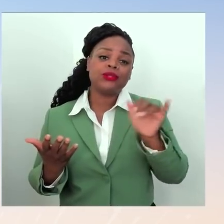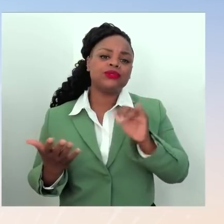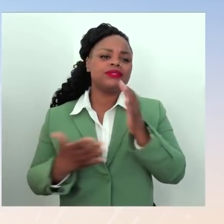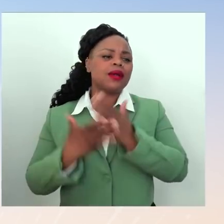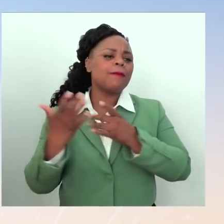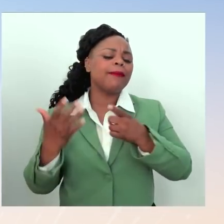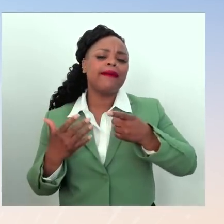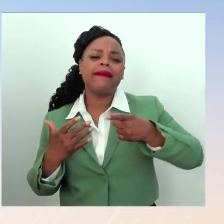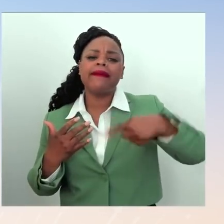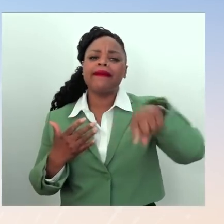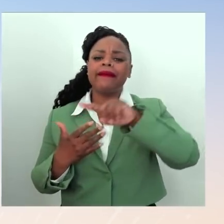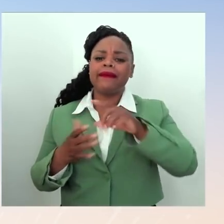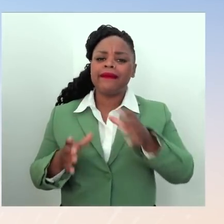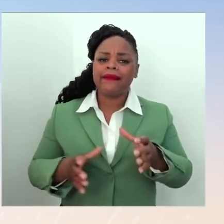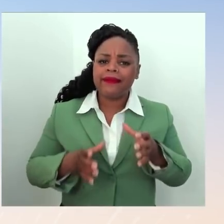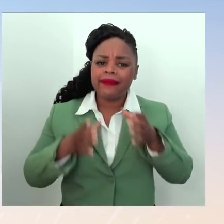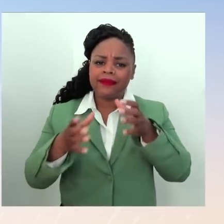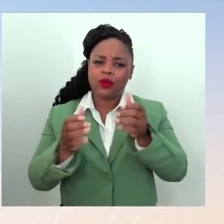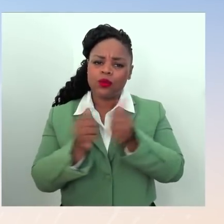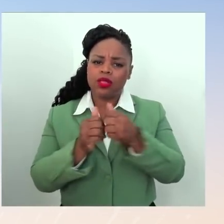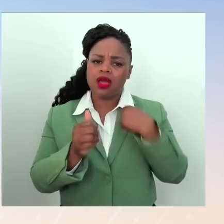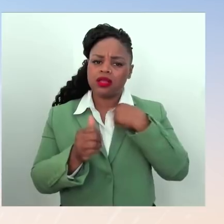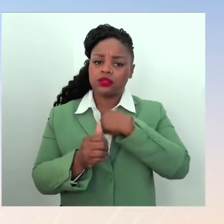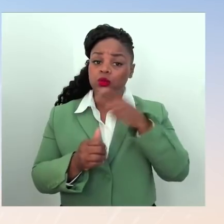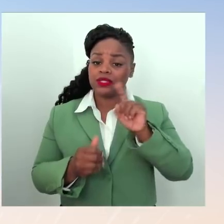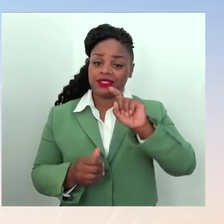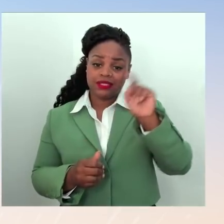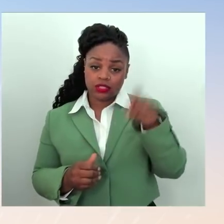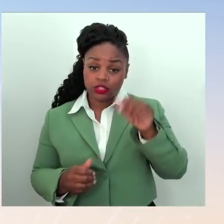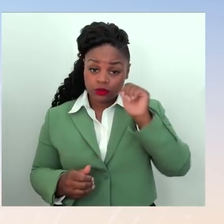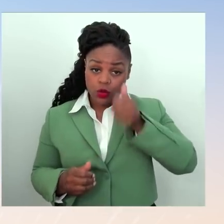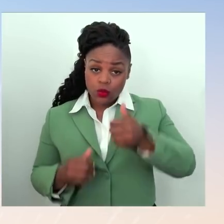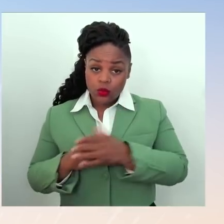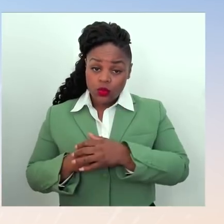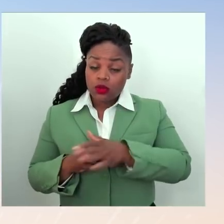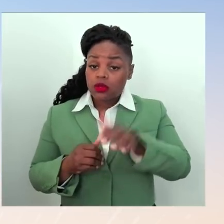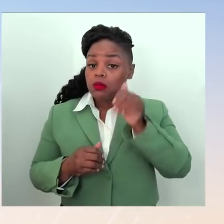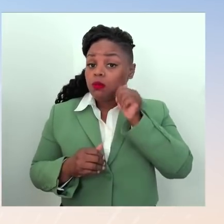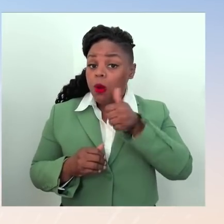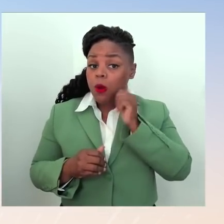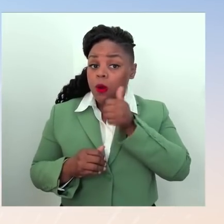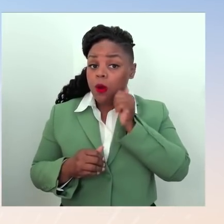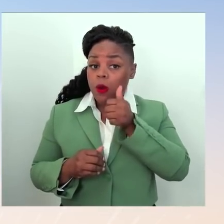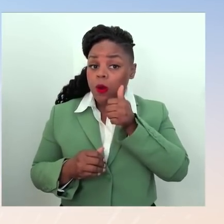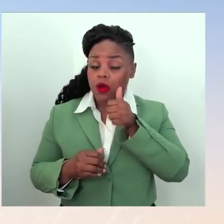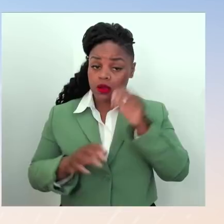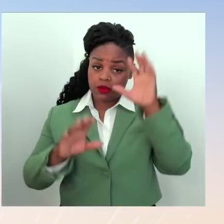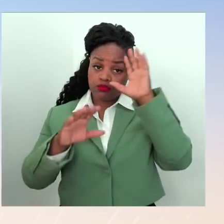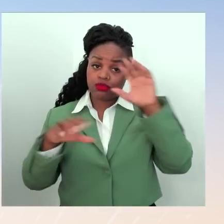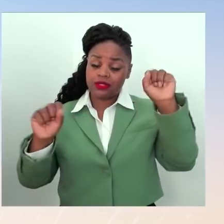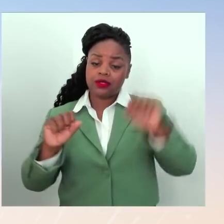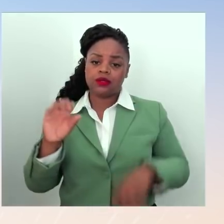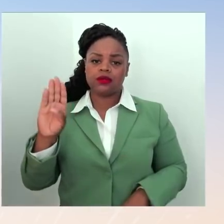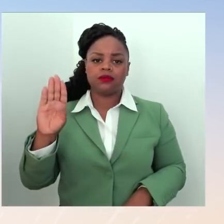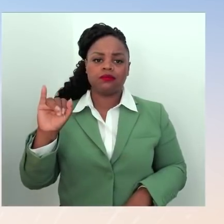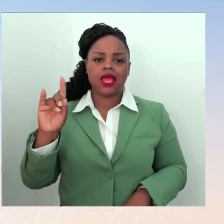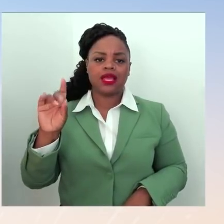Tomorrow, President Biden and Secretary of Veterans Affairs Denis McDonough will travel to Fort Worth, Texas, to speak with veterans, caregivers,